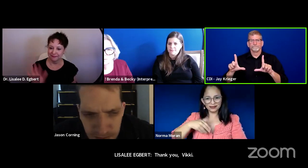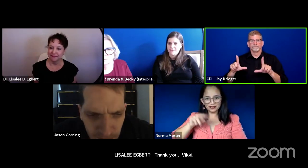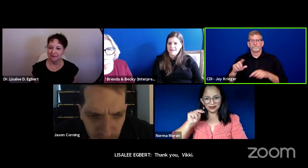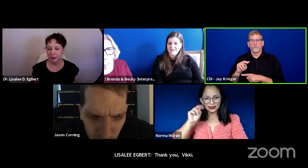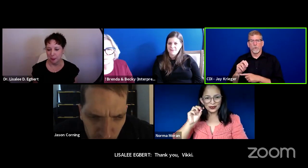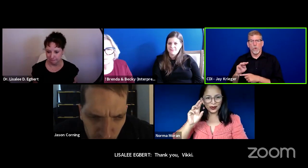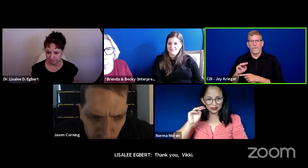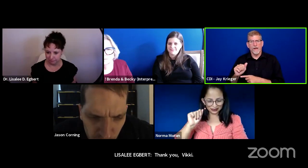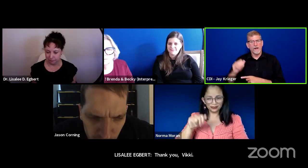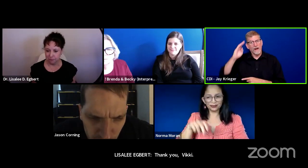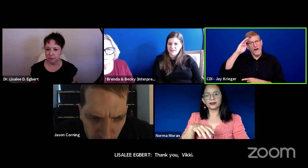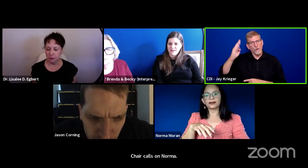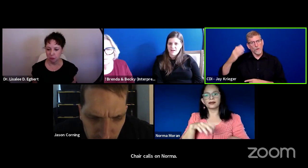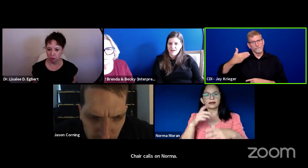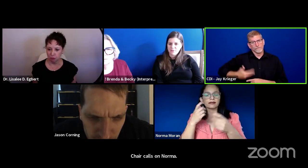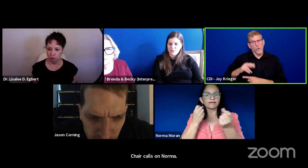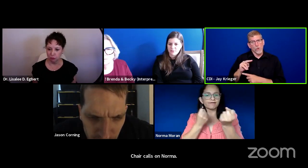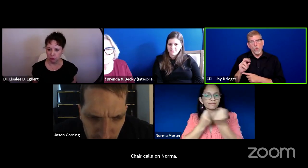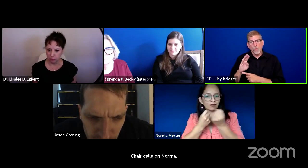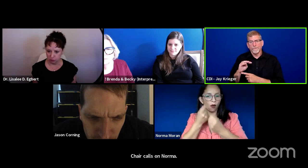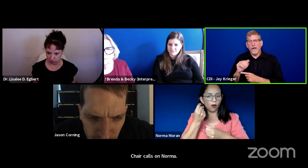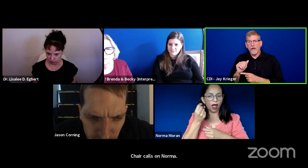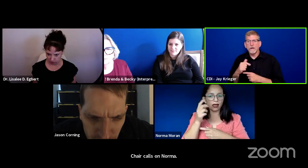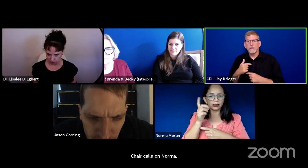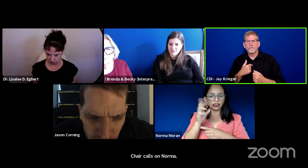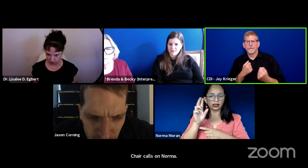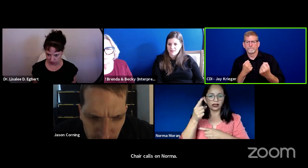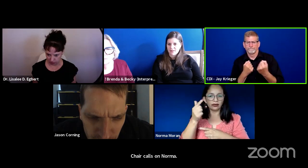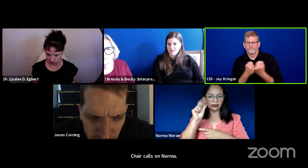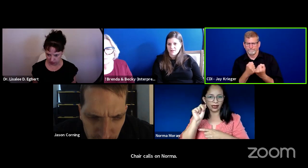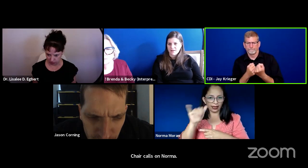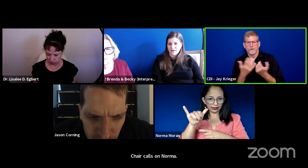I'm Norma.